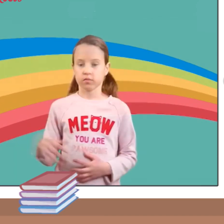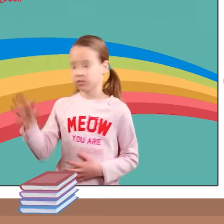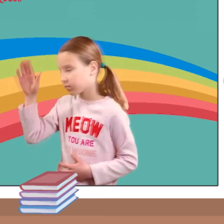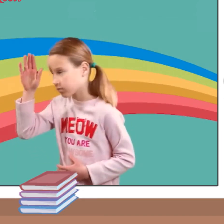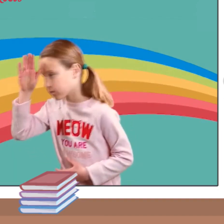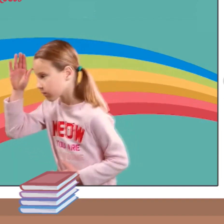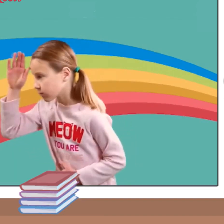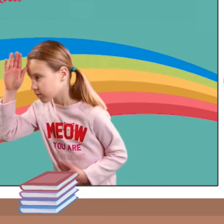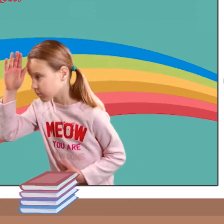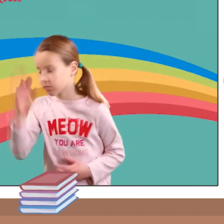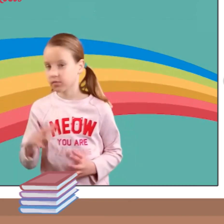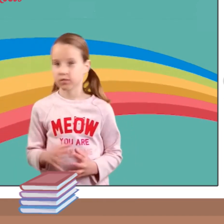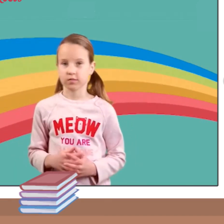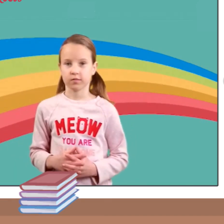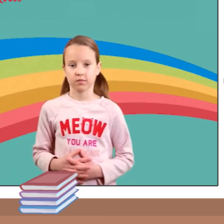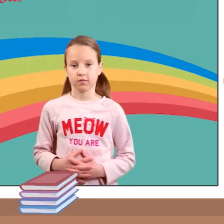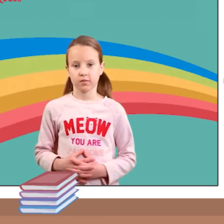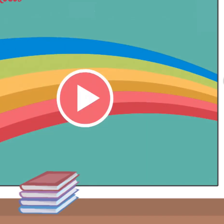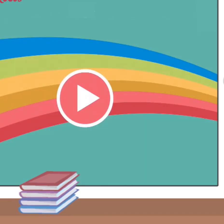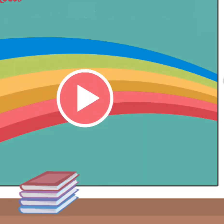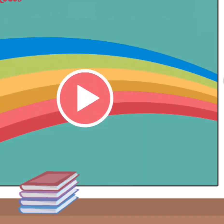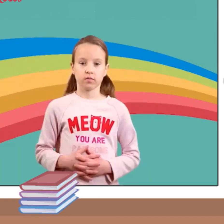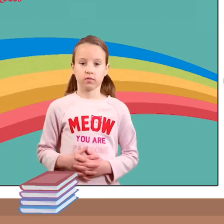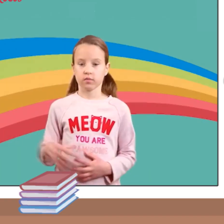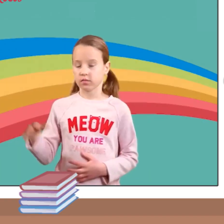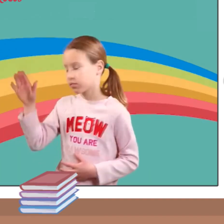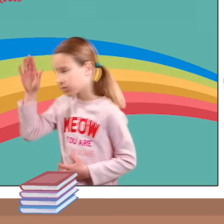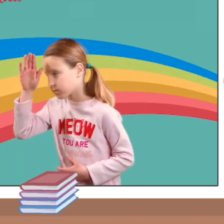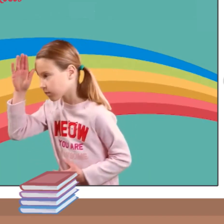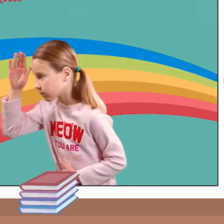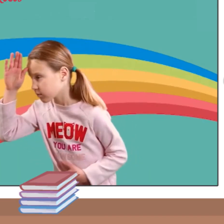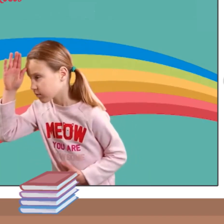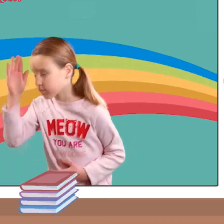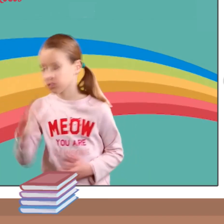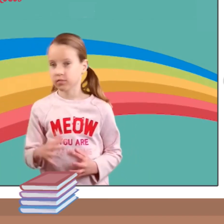Shark